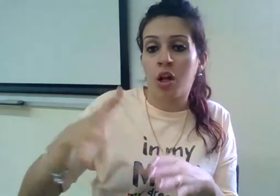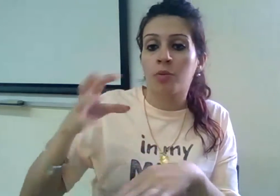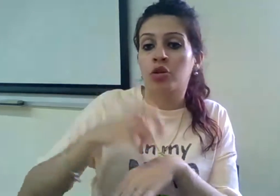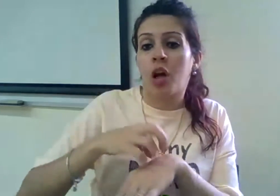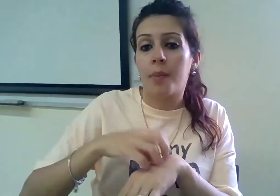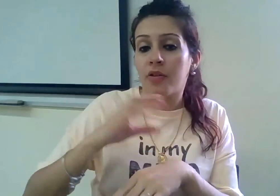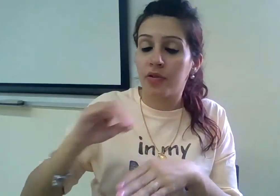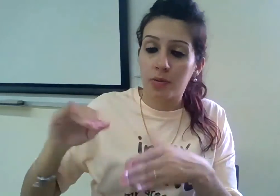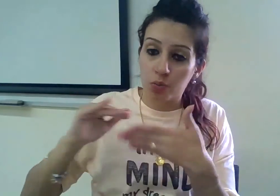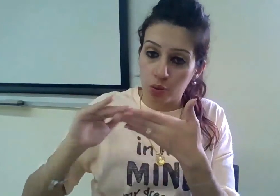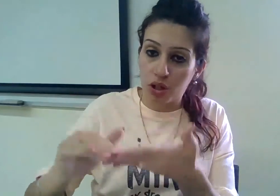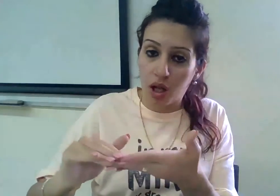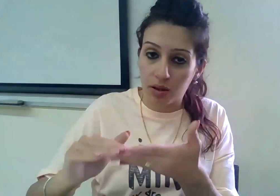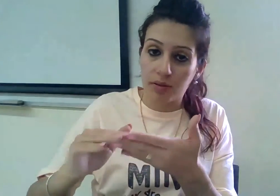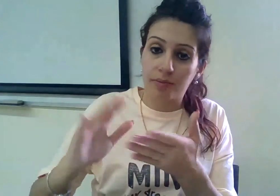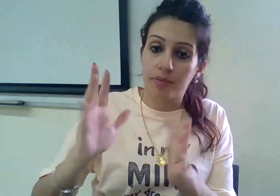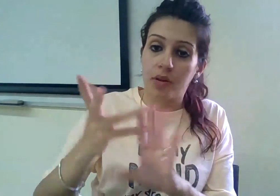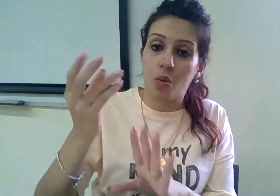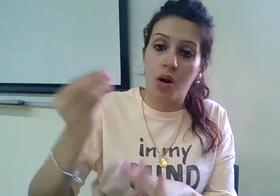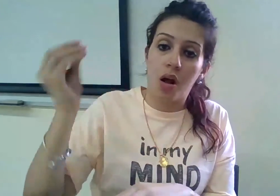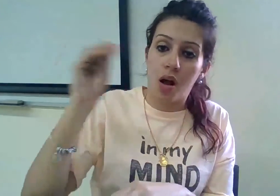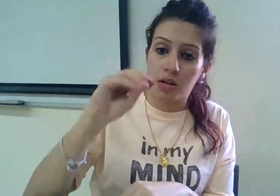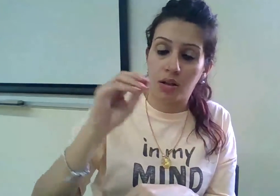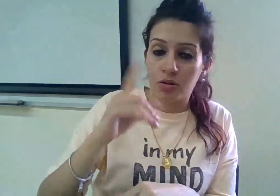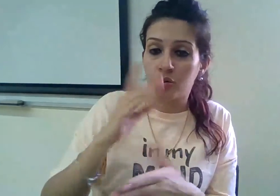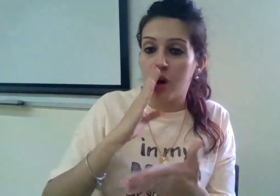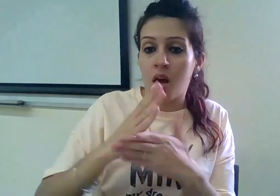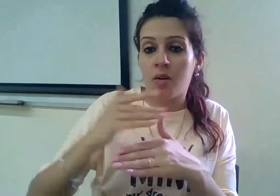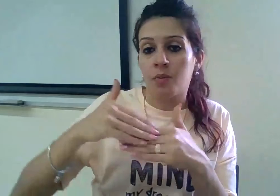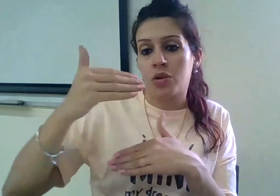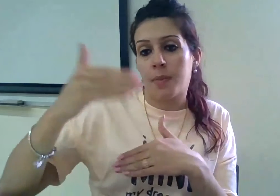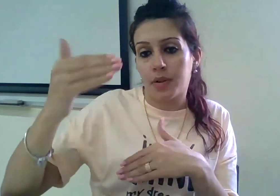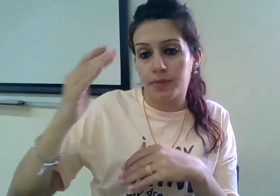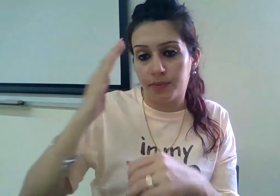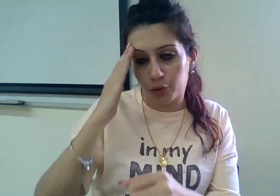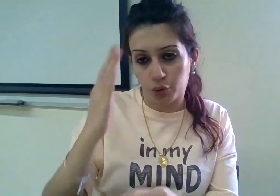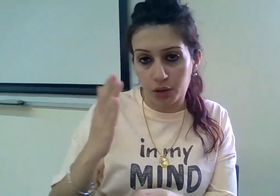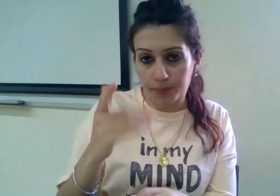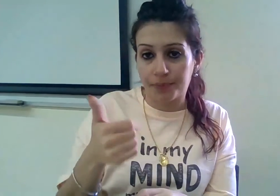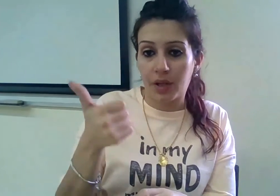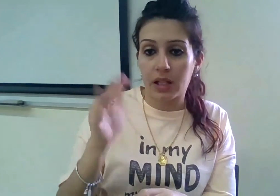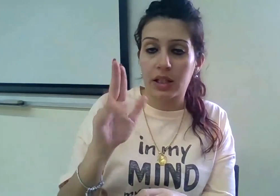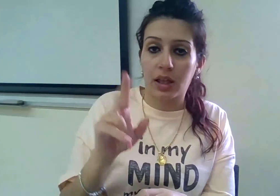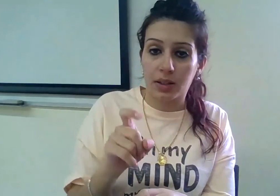and also emphasized that parents are also an integral part in this kind of support